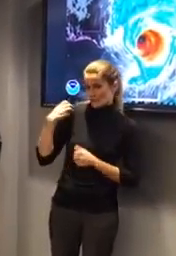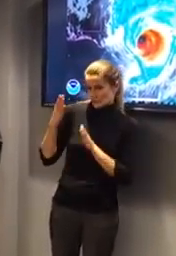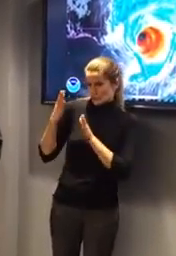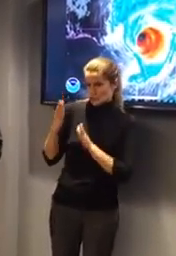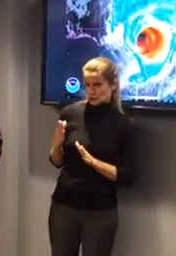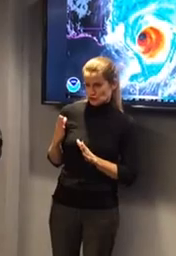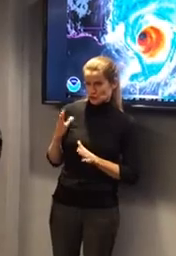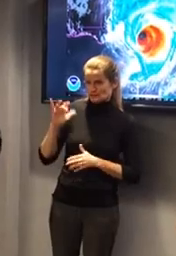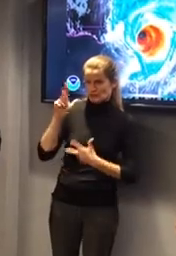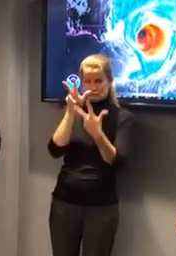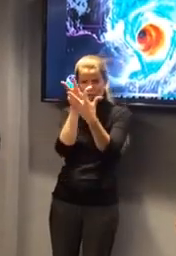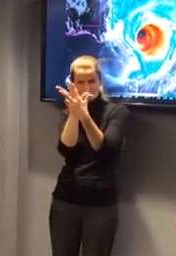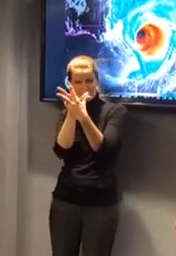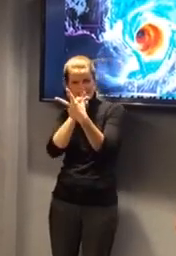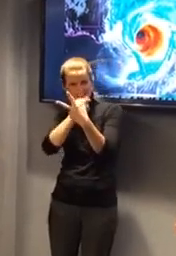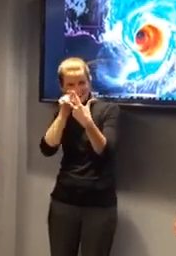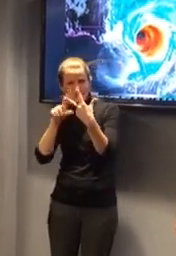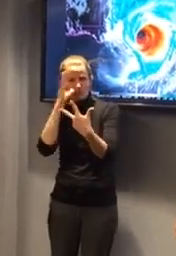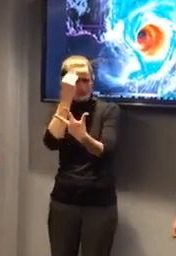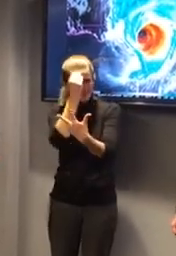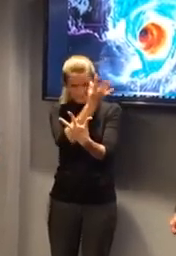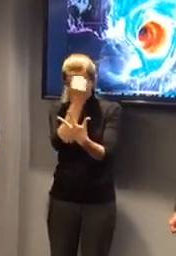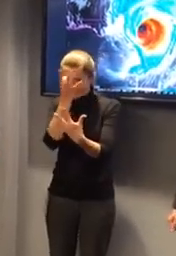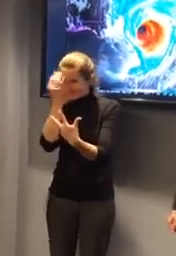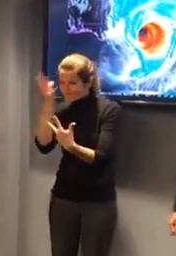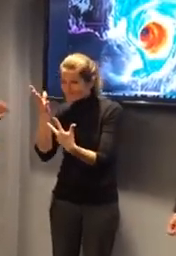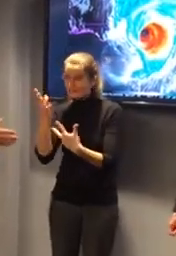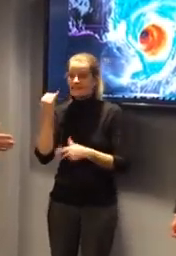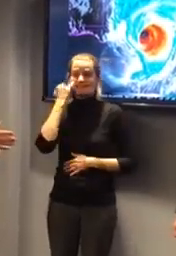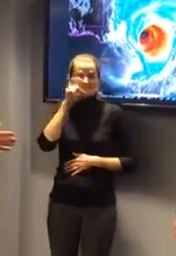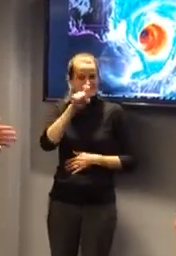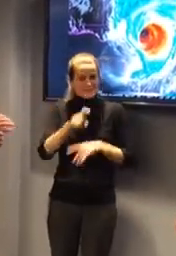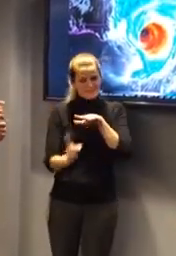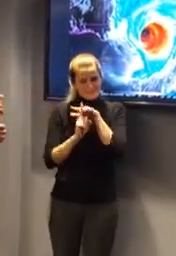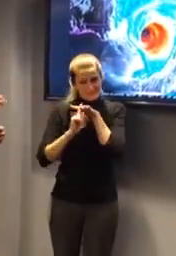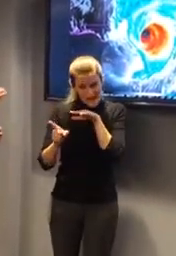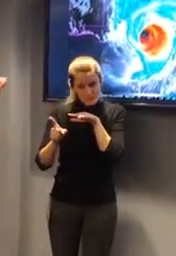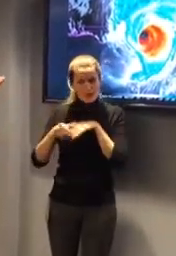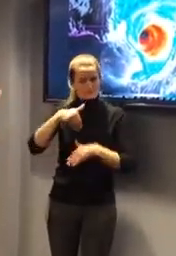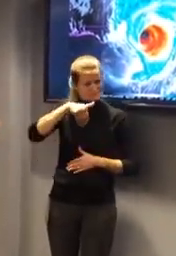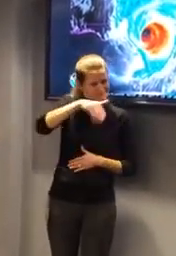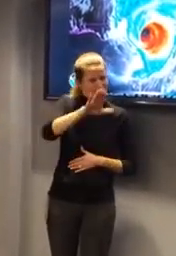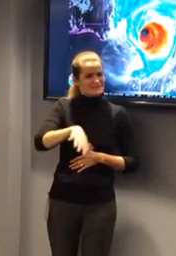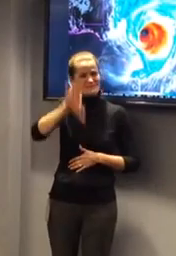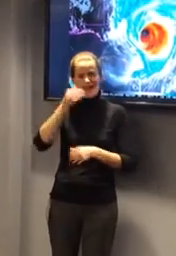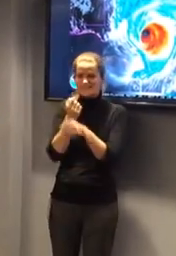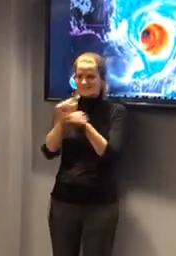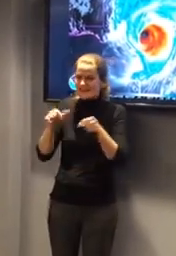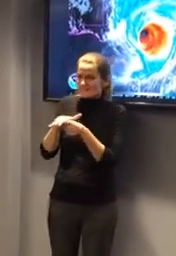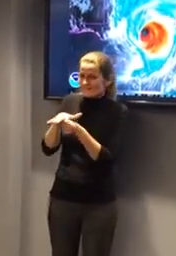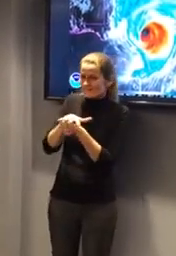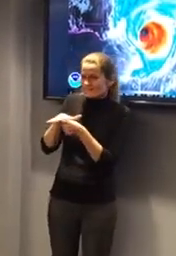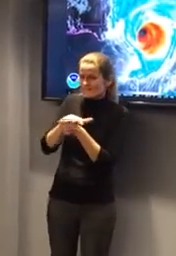way, you need to find a safe place to ride out the storm. That's especially true, I guess, in Florida we hope people are already in those shelters